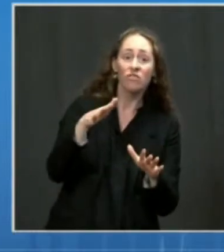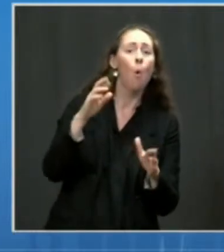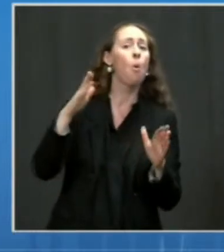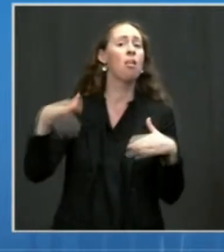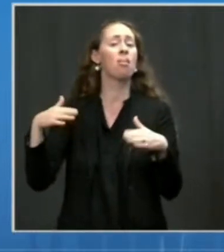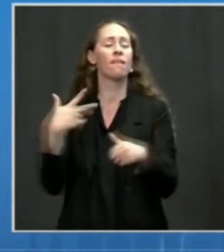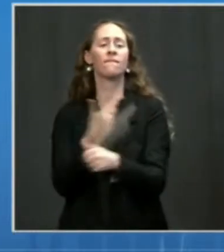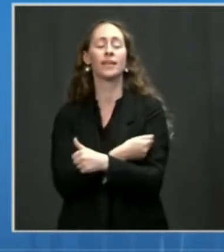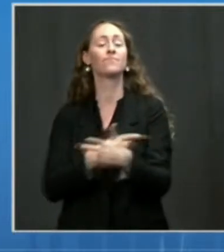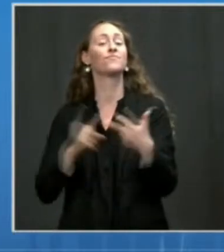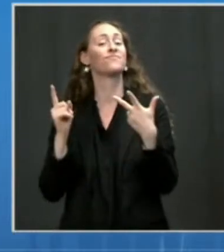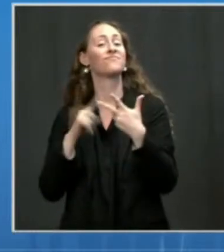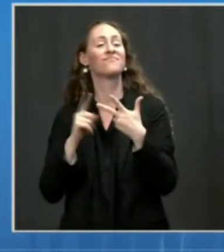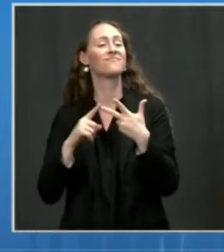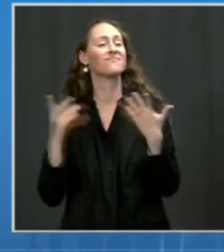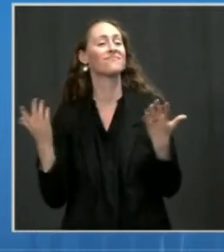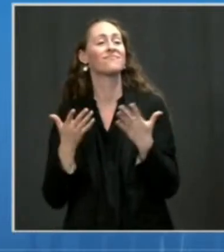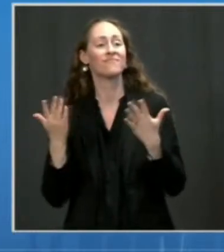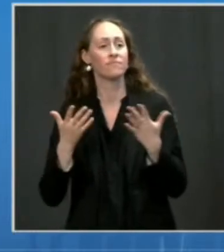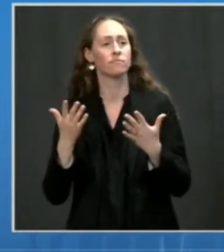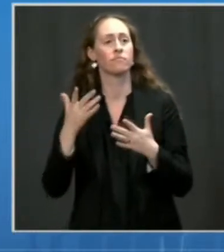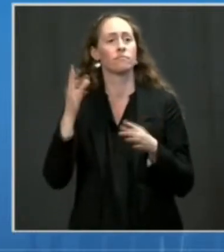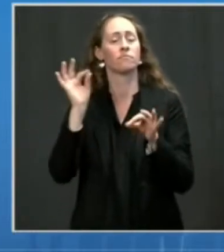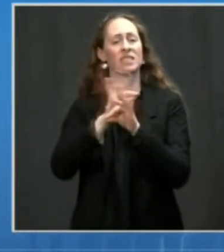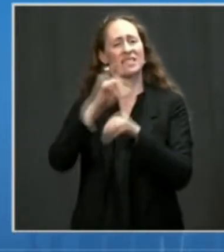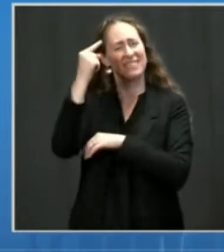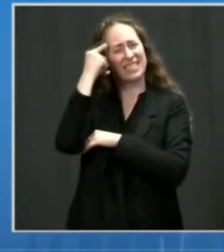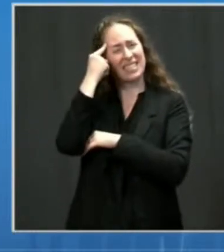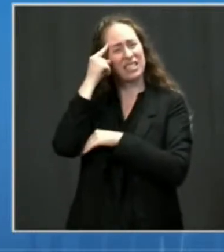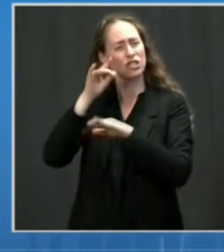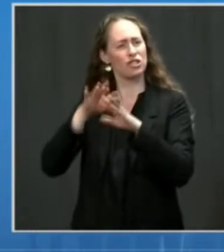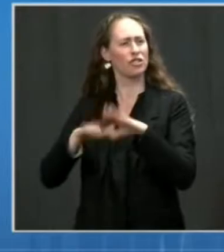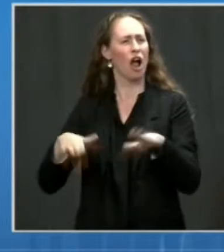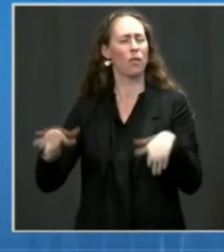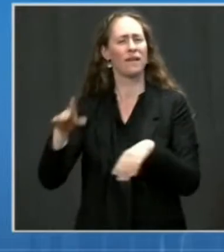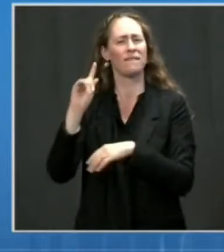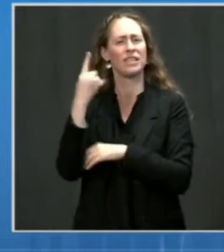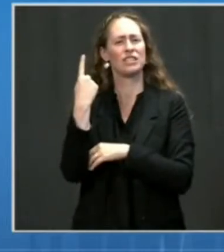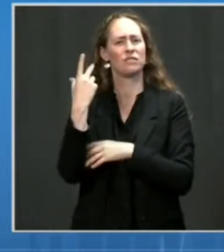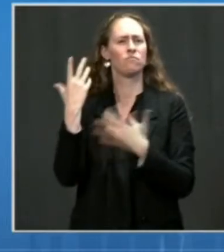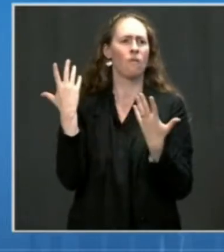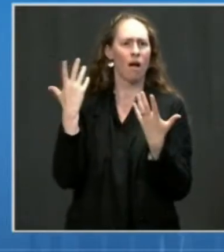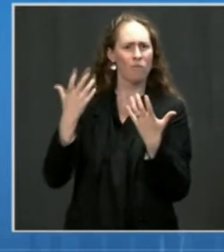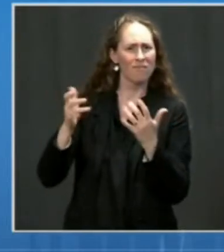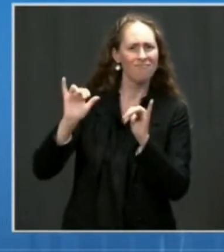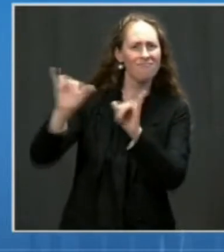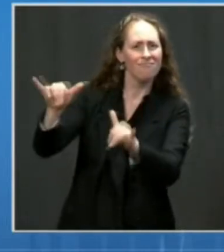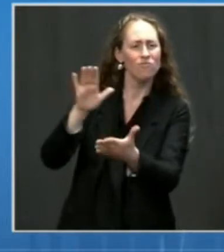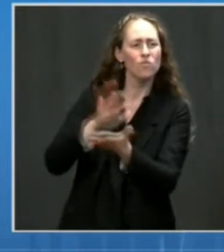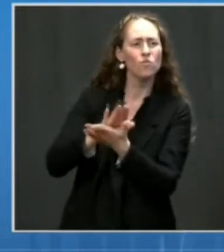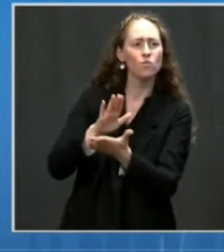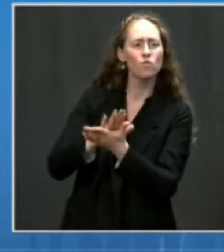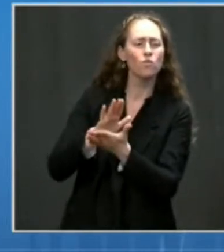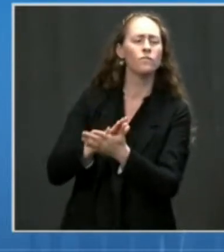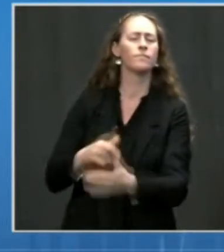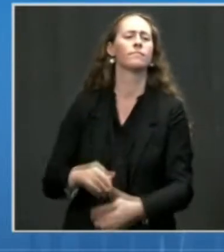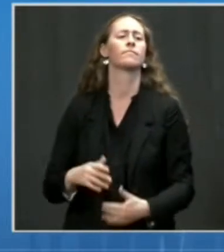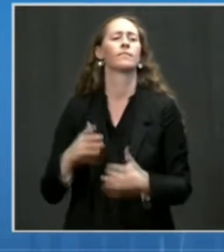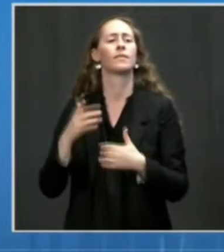MASK IN PUBLIC INDOOR SETTINGS, REGARDLESS OF YOUR VACCINATION START US. AND THIRD, WE NEED TO KEEP OUR